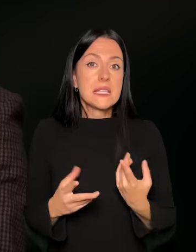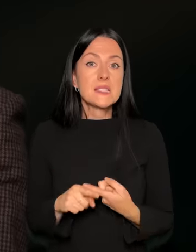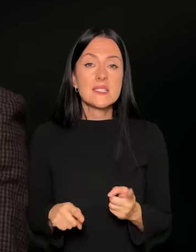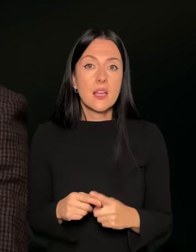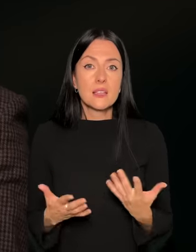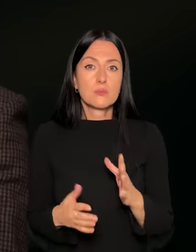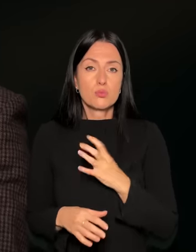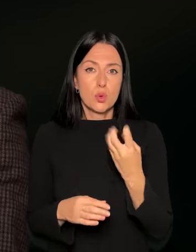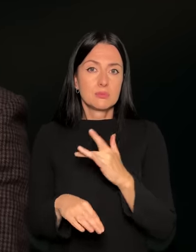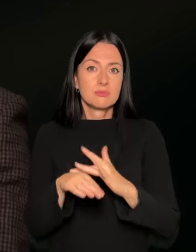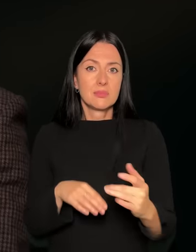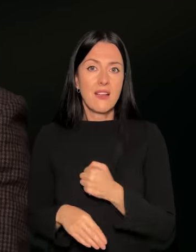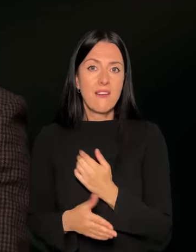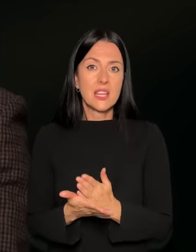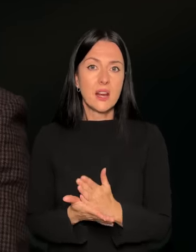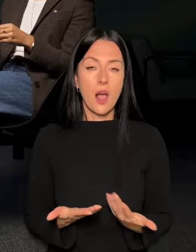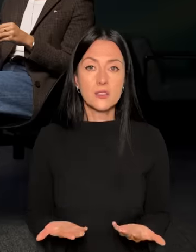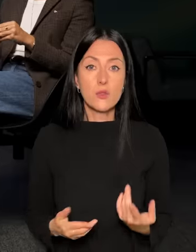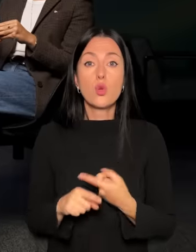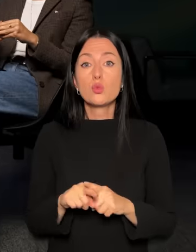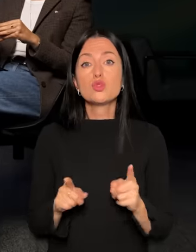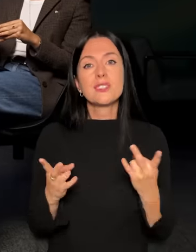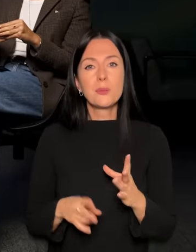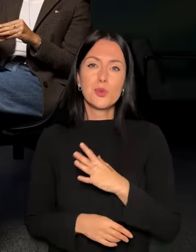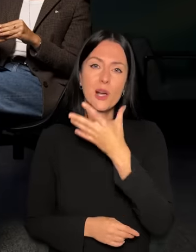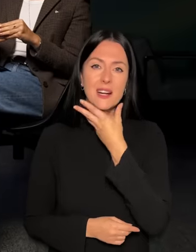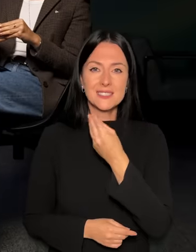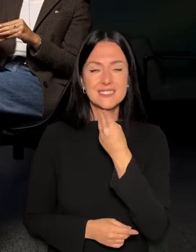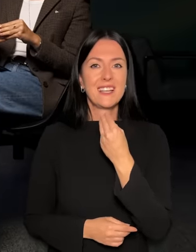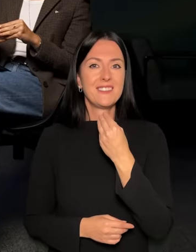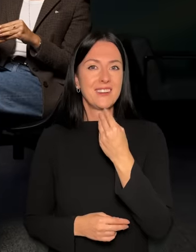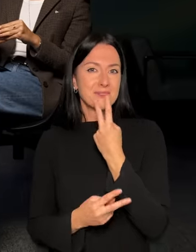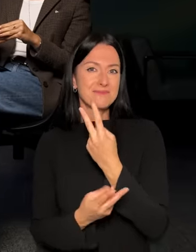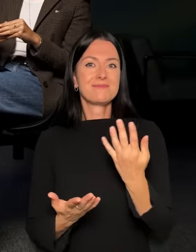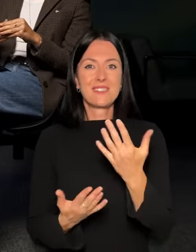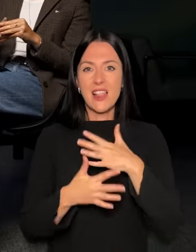So, it's a kind of genocide of veterans, to be honest. Because there needed to be a beautiful picture of a great victory.